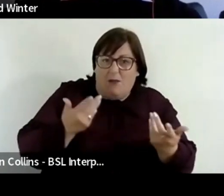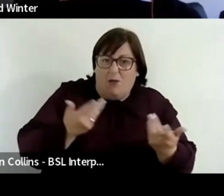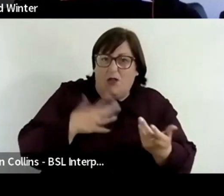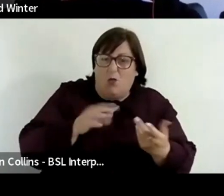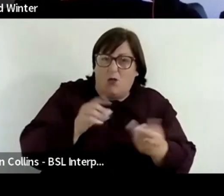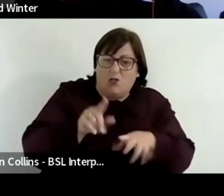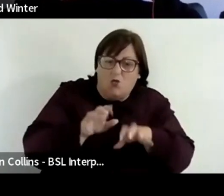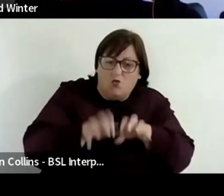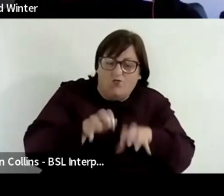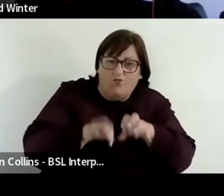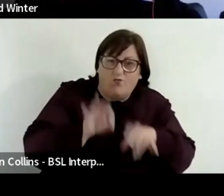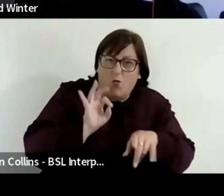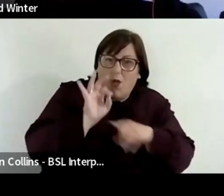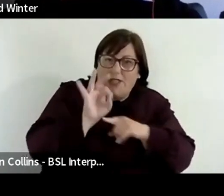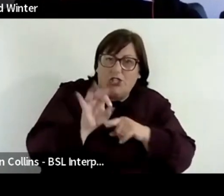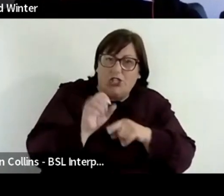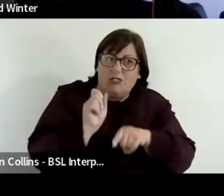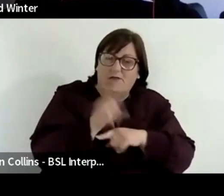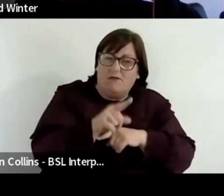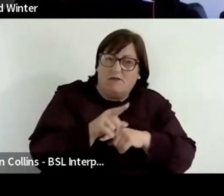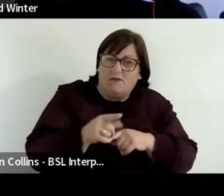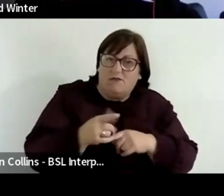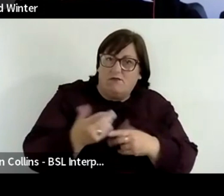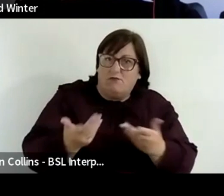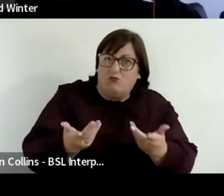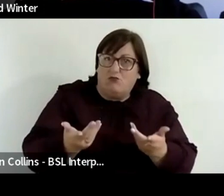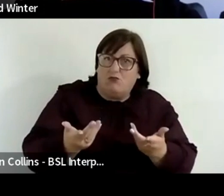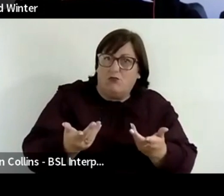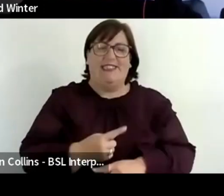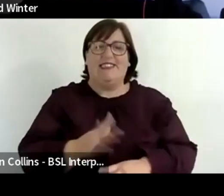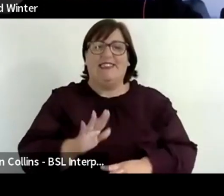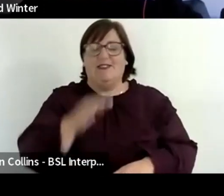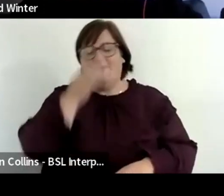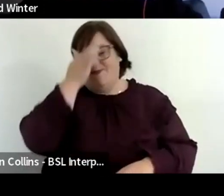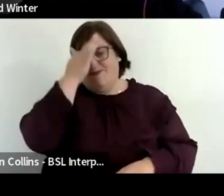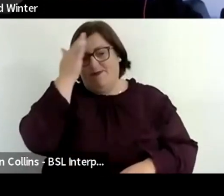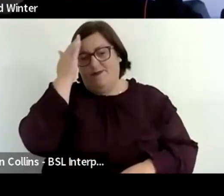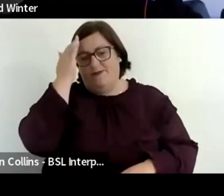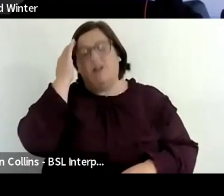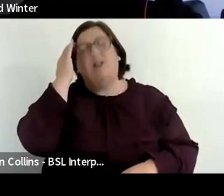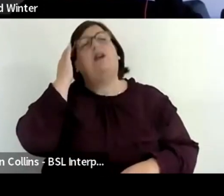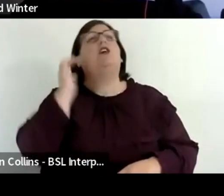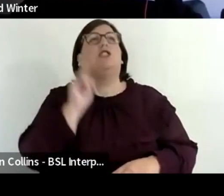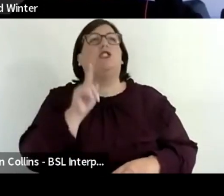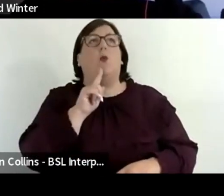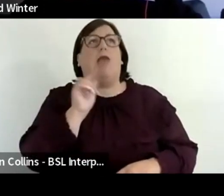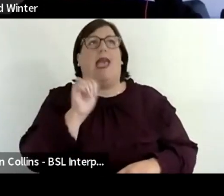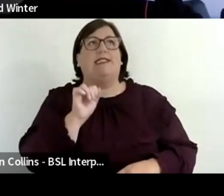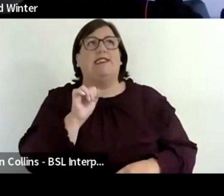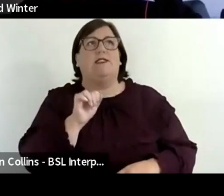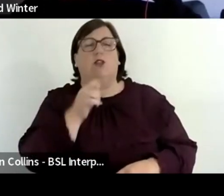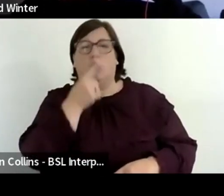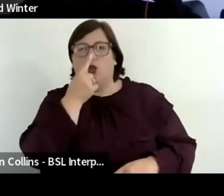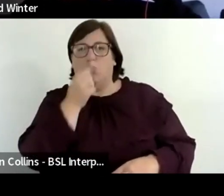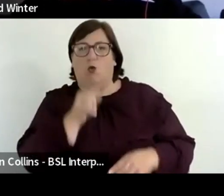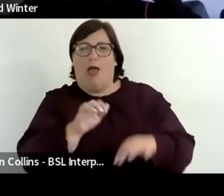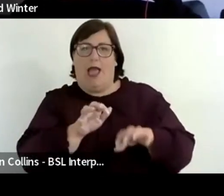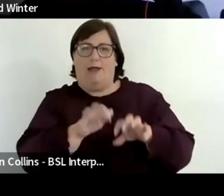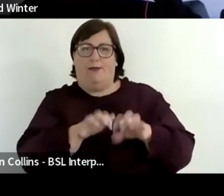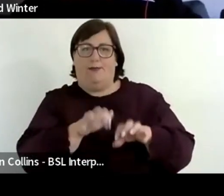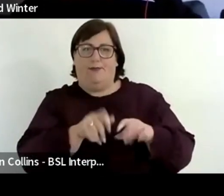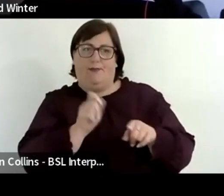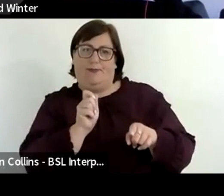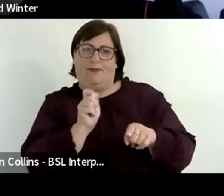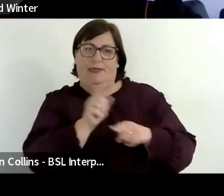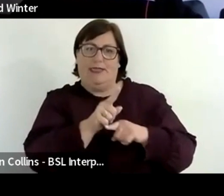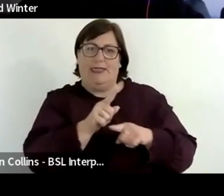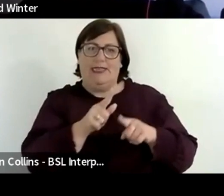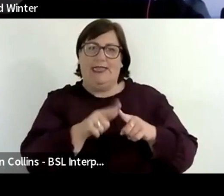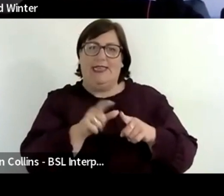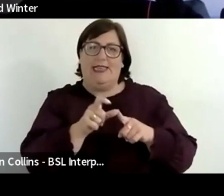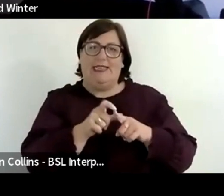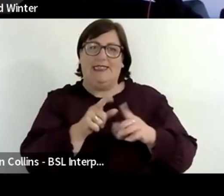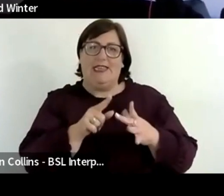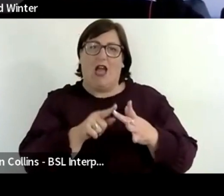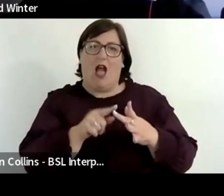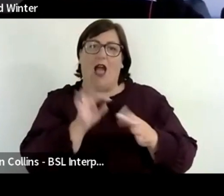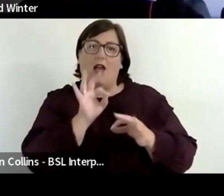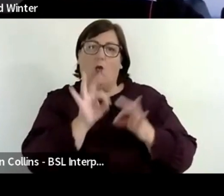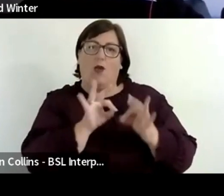You can write to EDIqueries@HS2.org.uk.